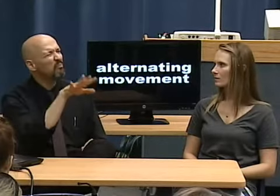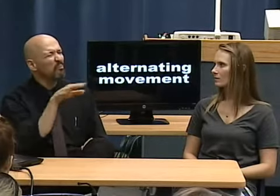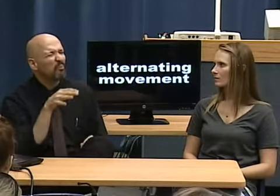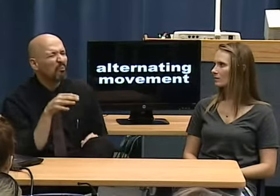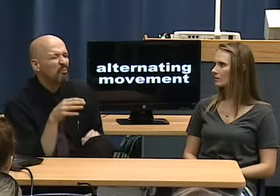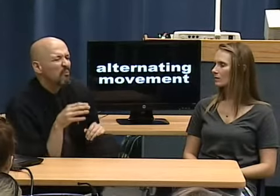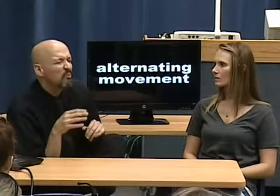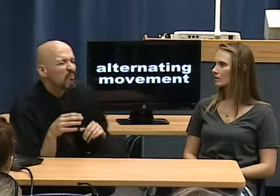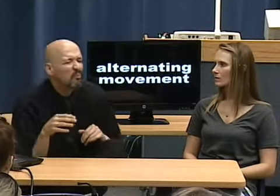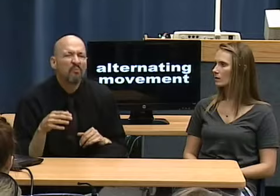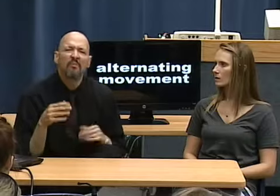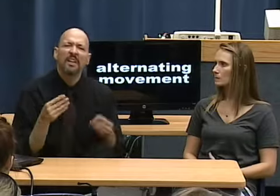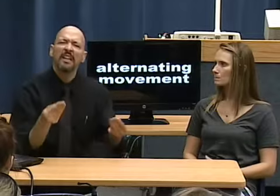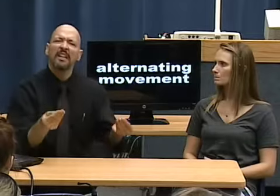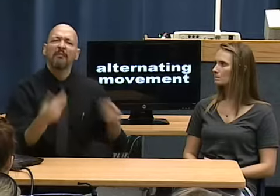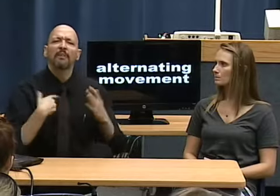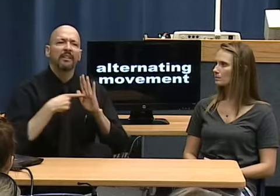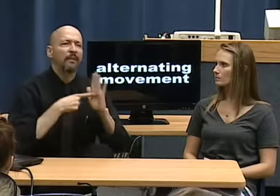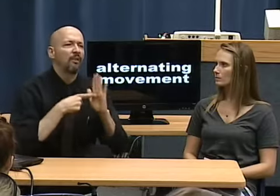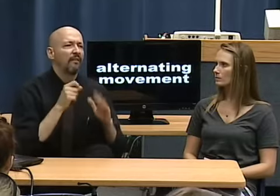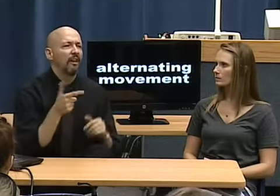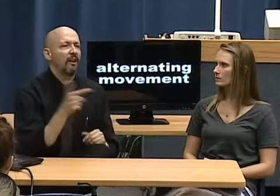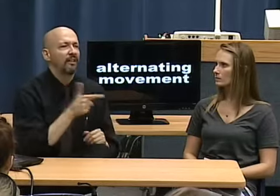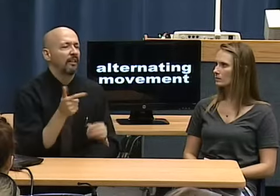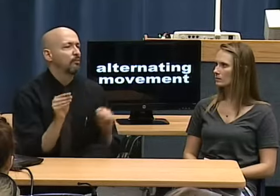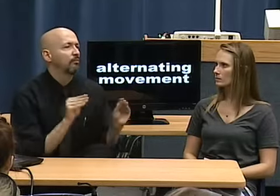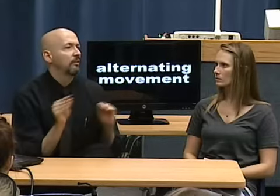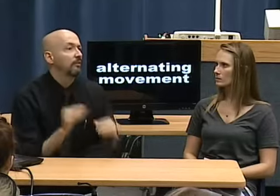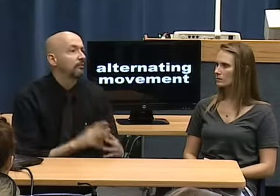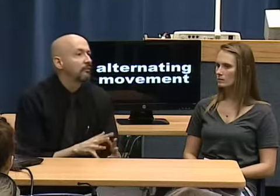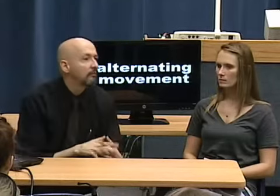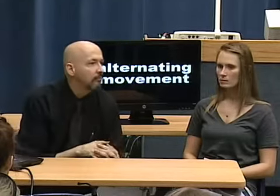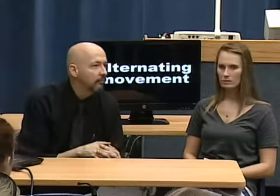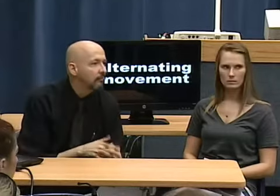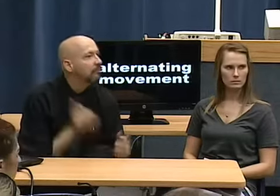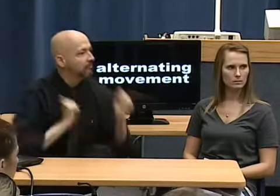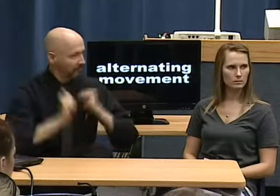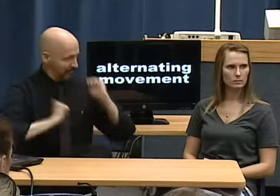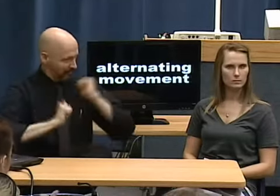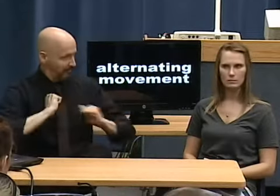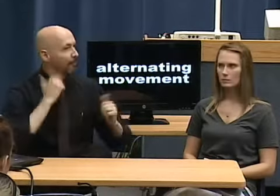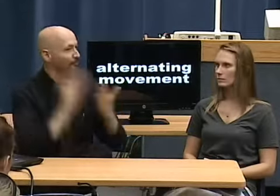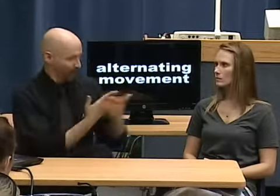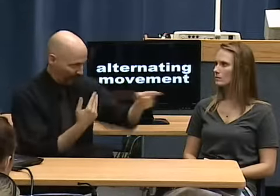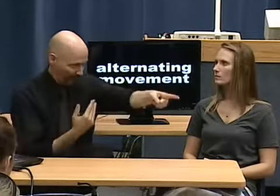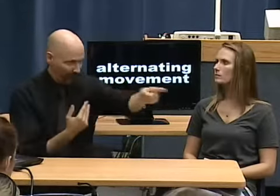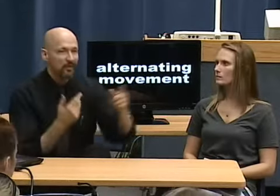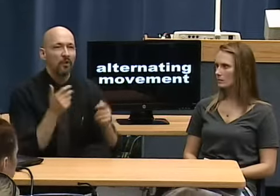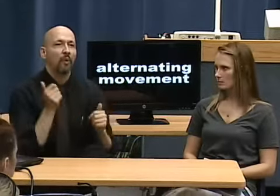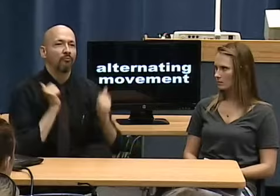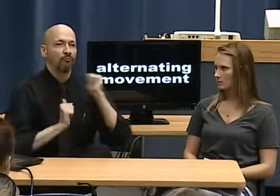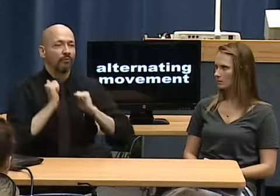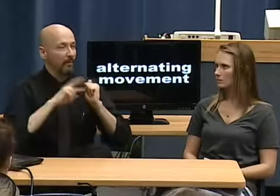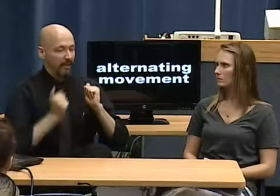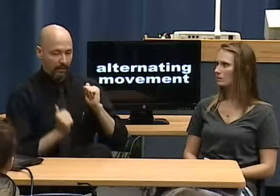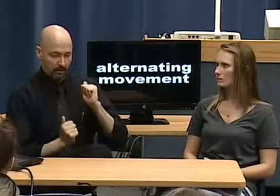Hey, give me an example of alternating movement. Drama. Good! Drama.